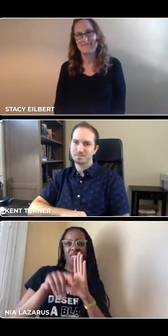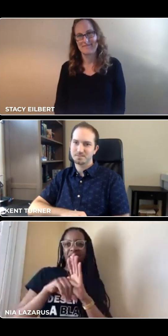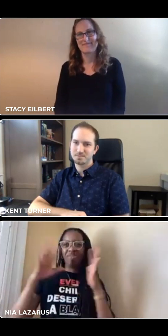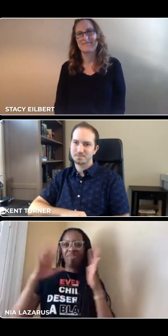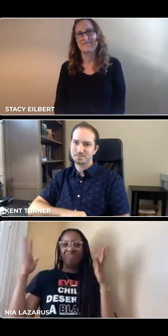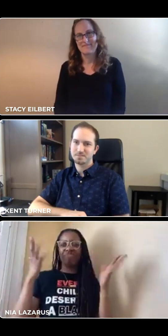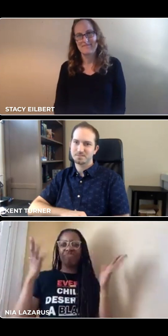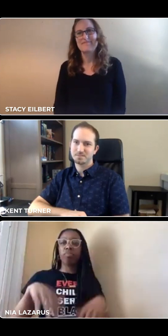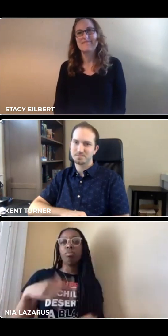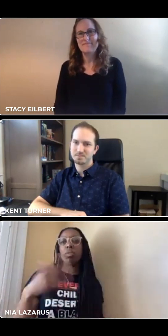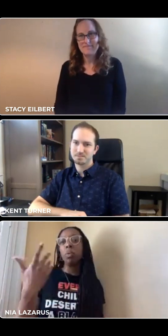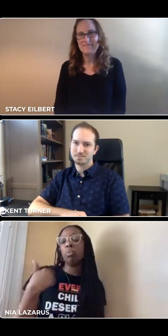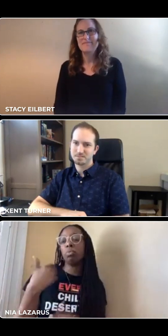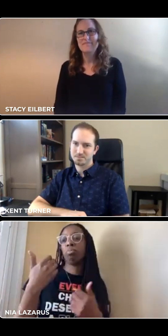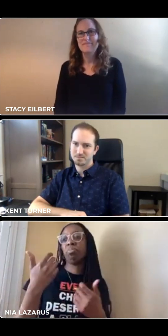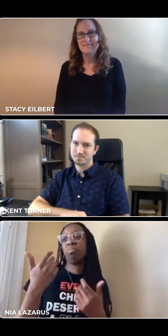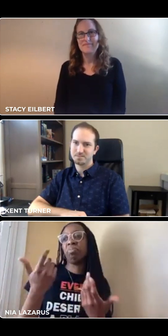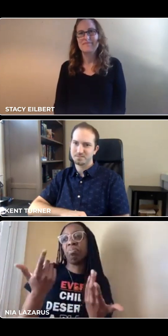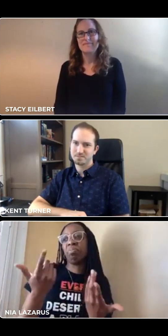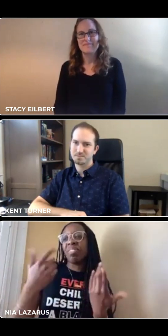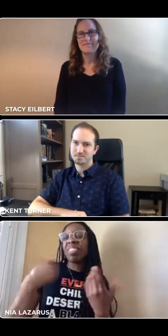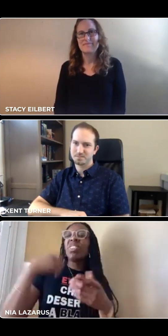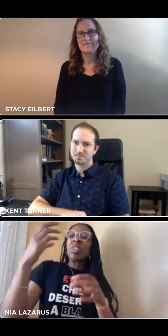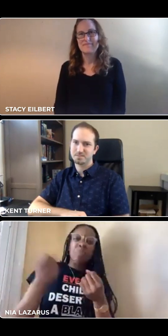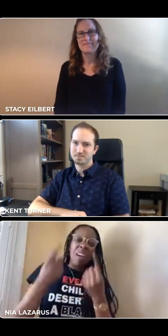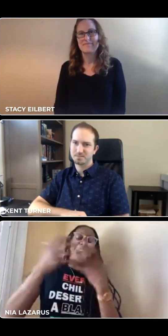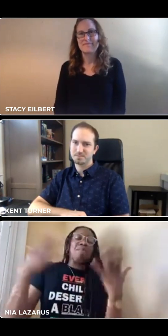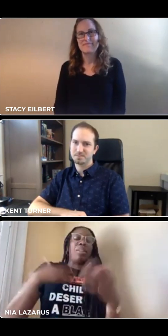And it's nice to show them the outdoors. I don't have an inside-locked-in-a-room type